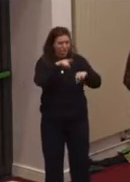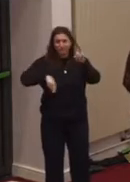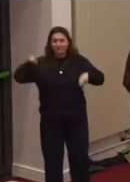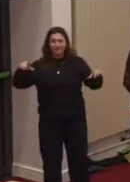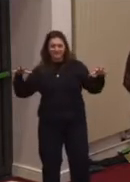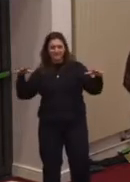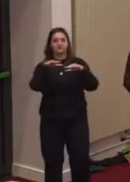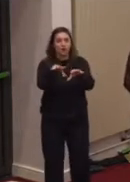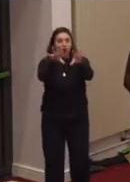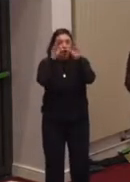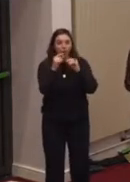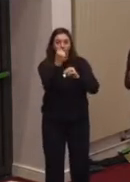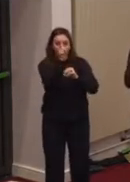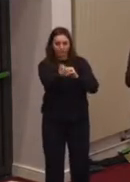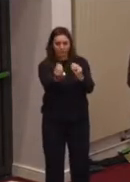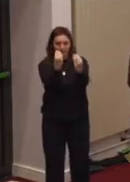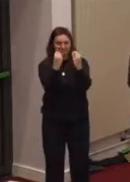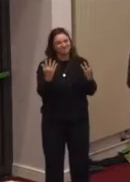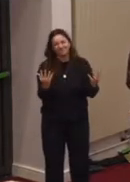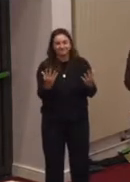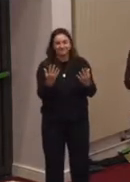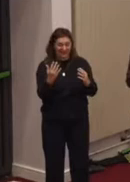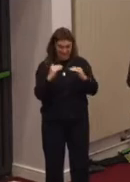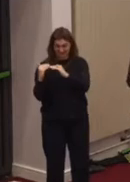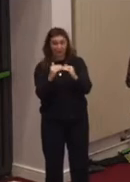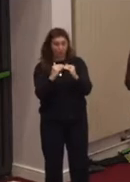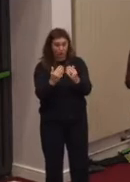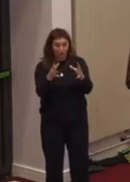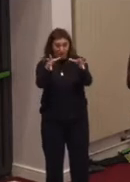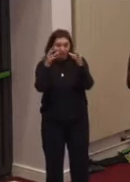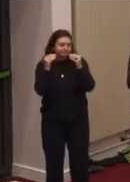in displacement contexts where you have an influx of refugees or IDPs to a particular